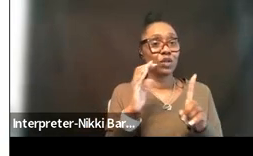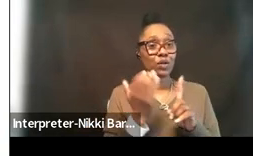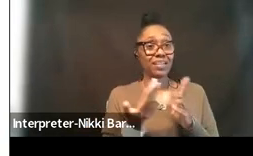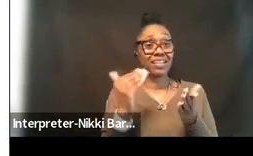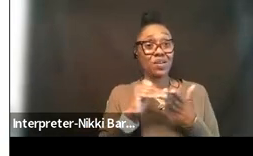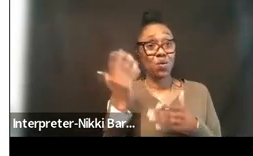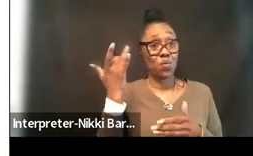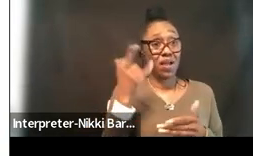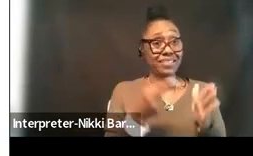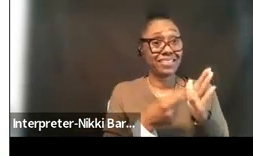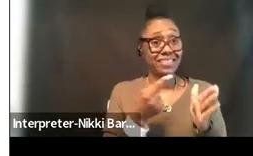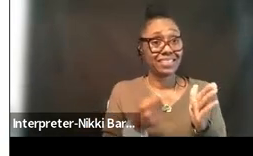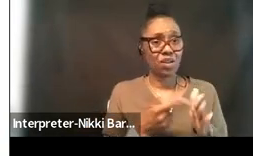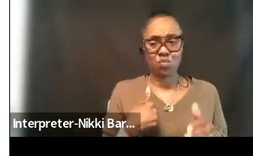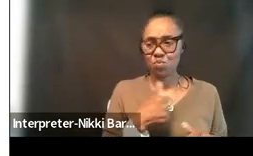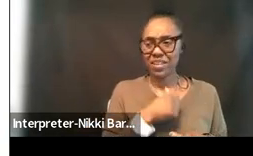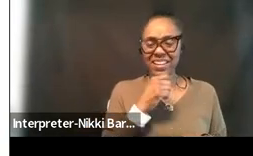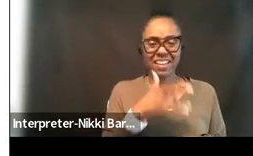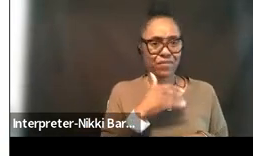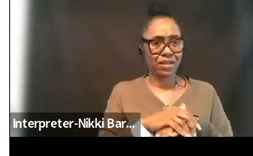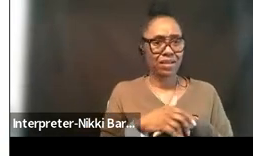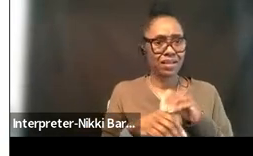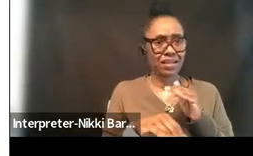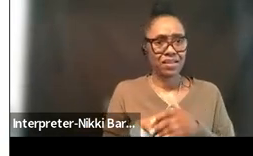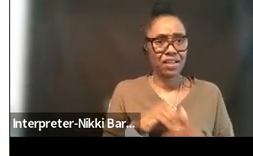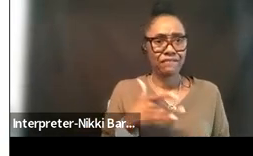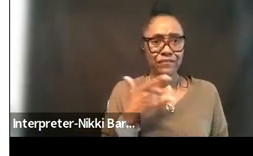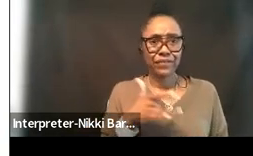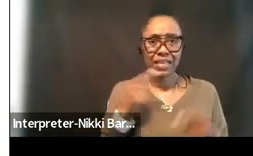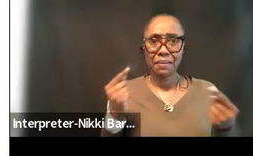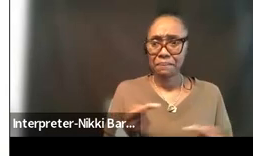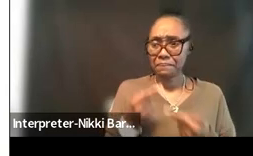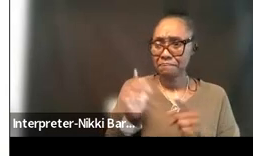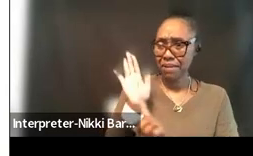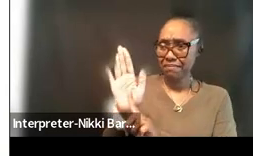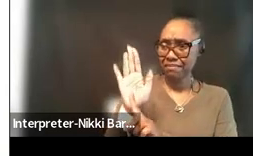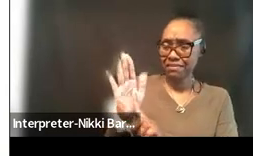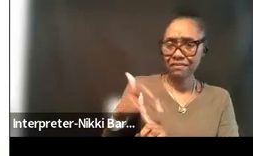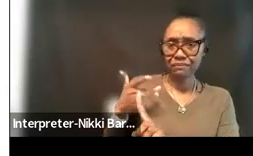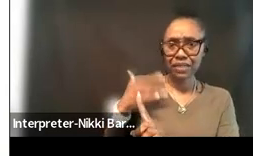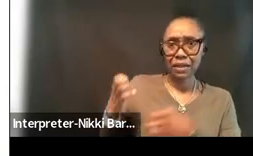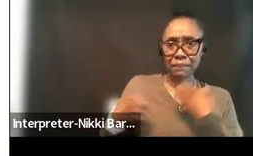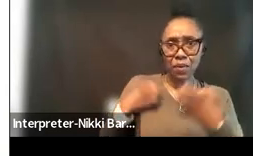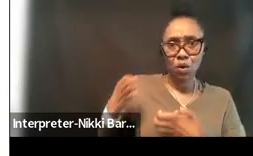Again, because sometimes we feel uncomfortable with the amount of feeling and pain someone has. So we feel like we want to make them feel better.